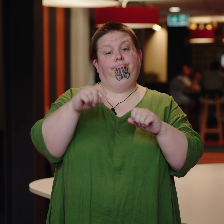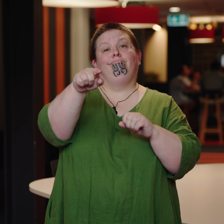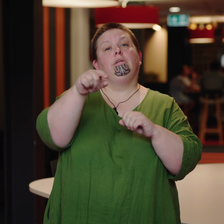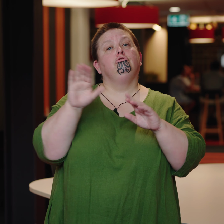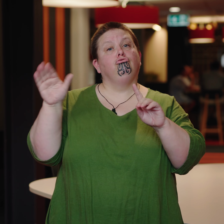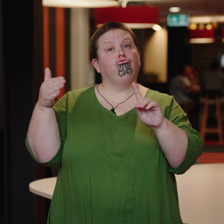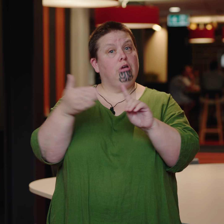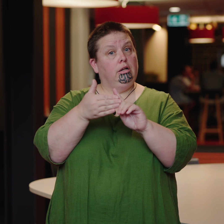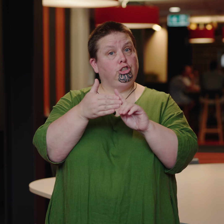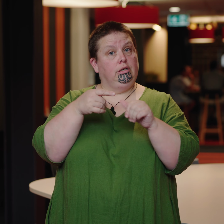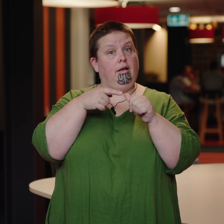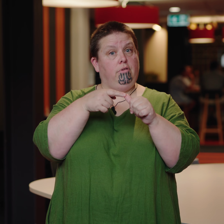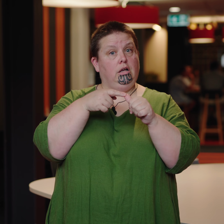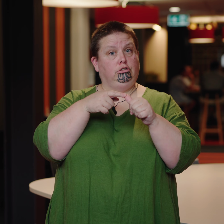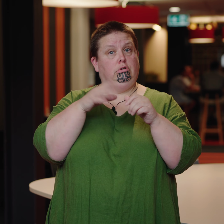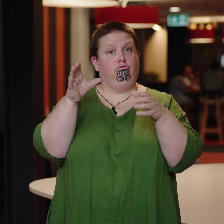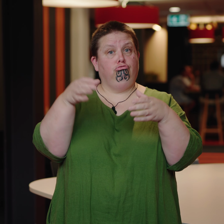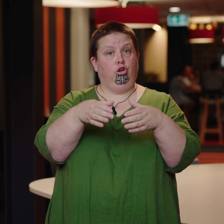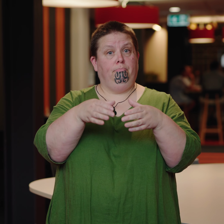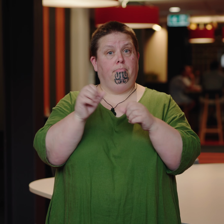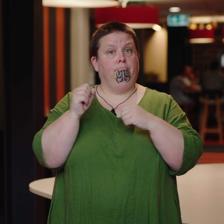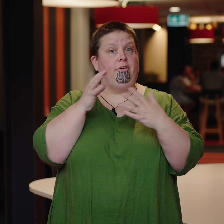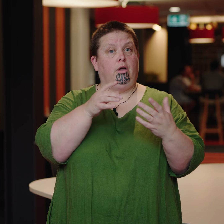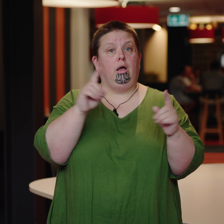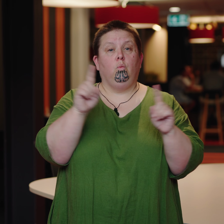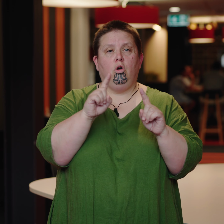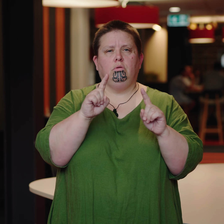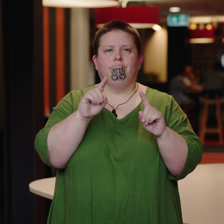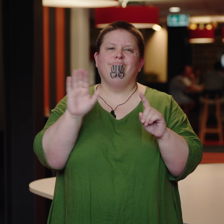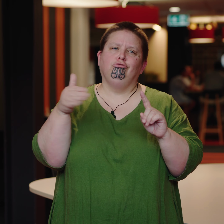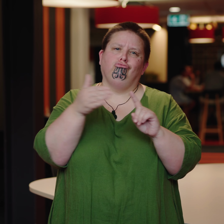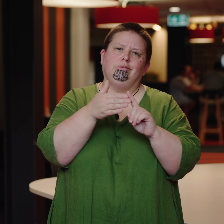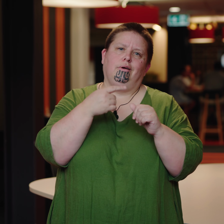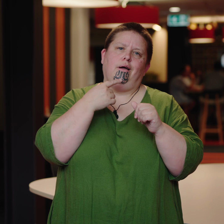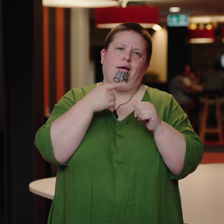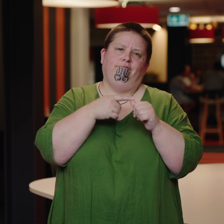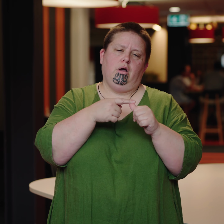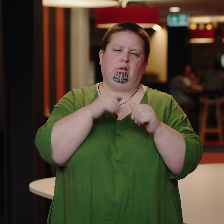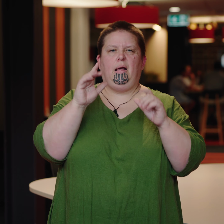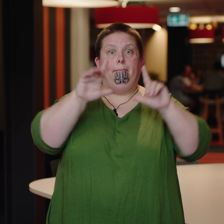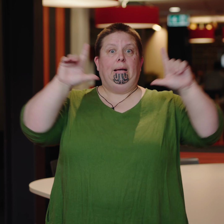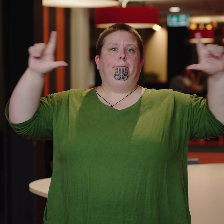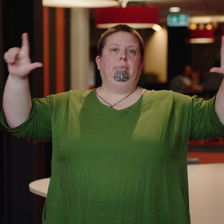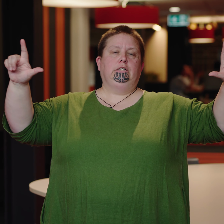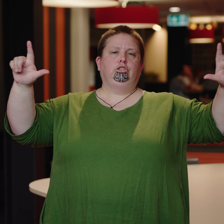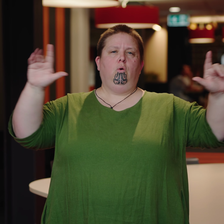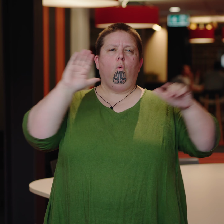Strategic advisory group provides strategic advice on major work items